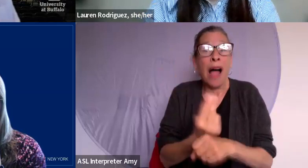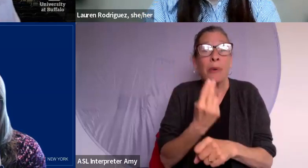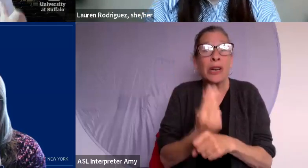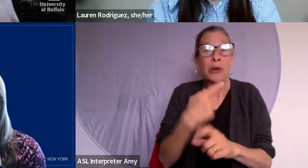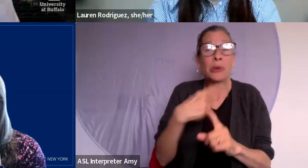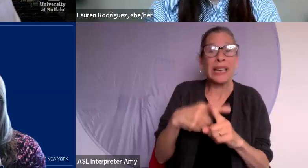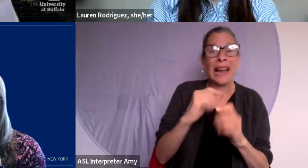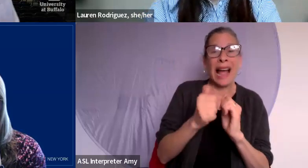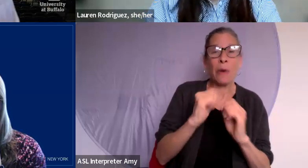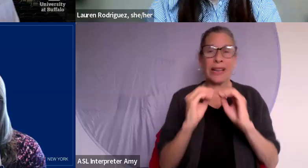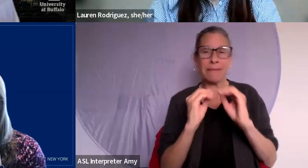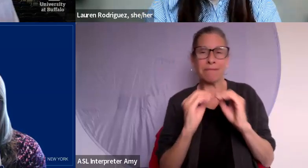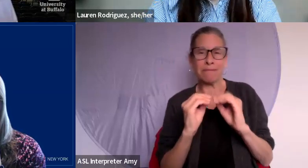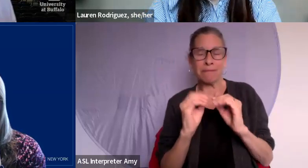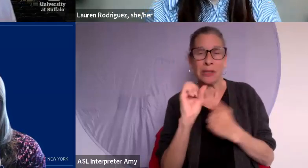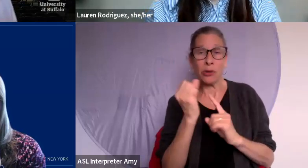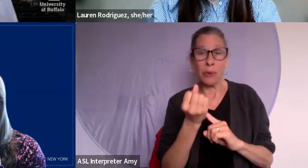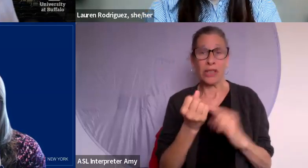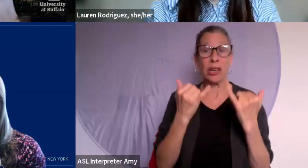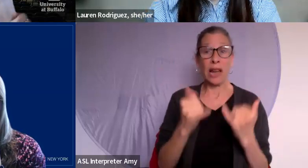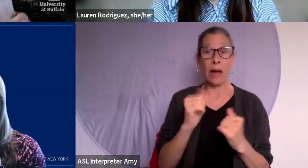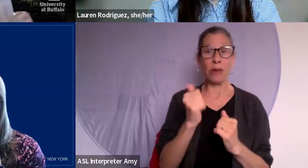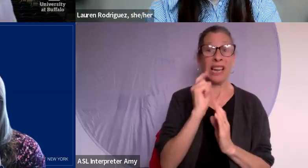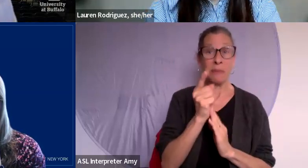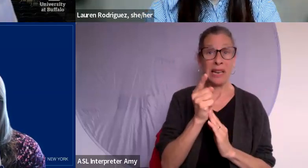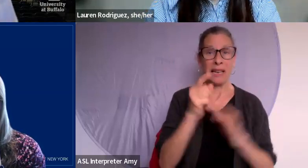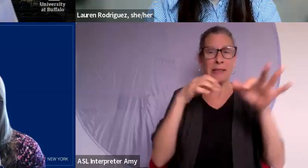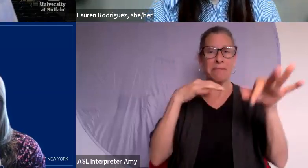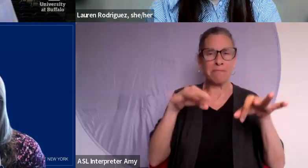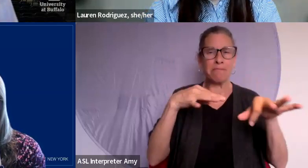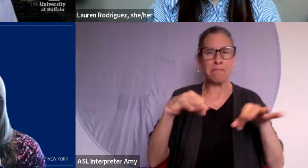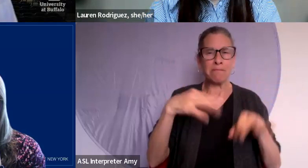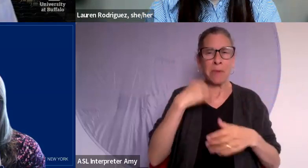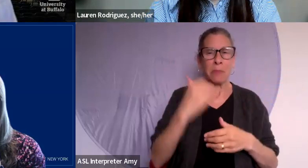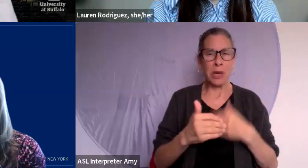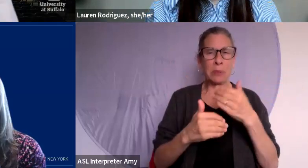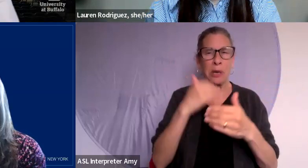So what I want to do now is spend about 10 minutes going through this process into more detail. And let me just get a